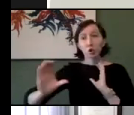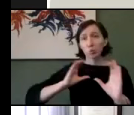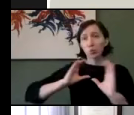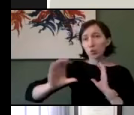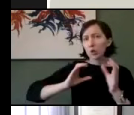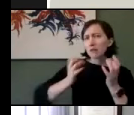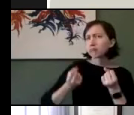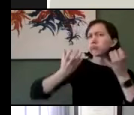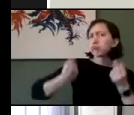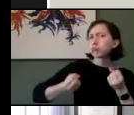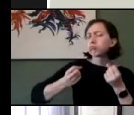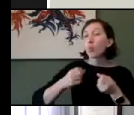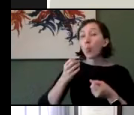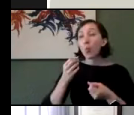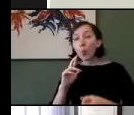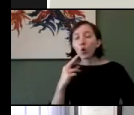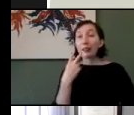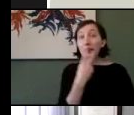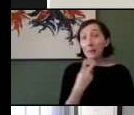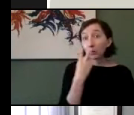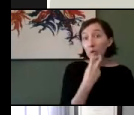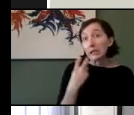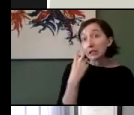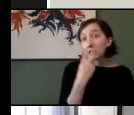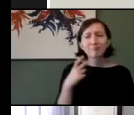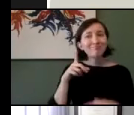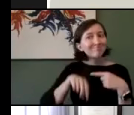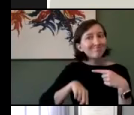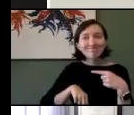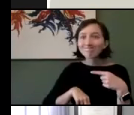or use lip reading can't always communicate effectively